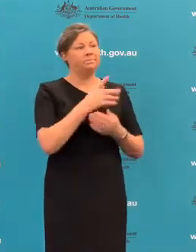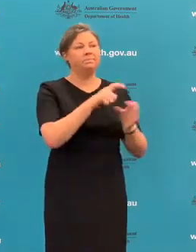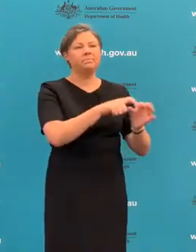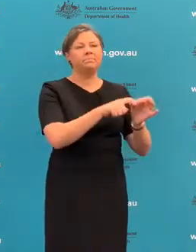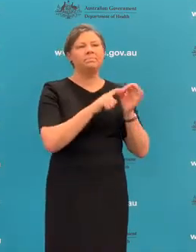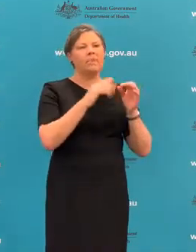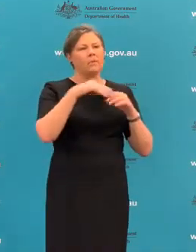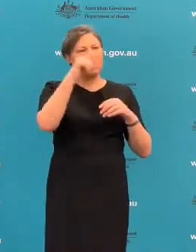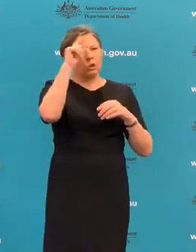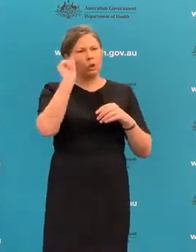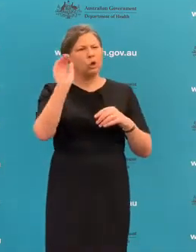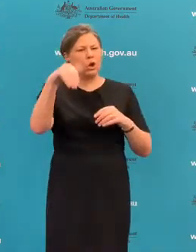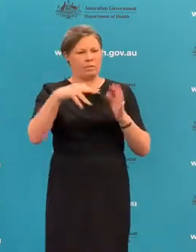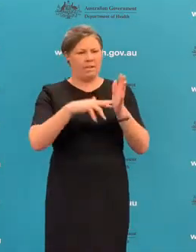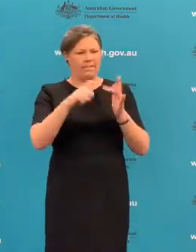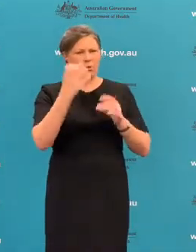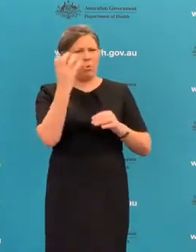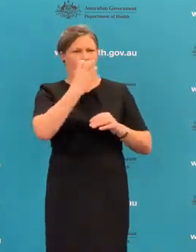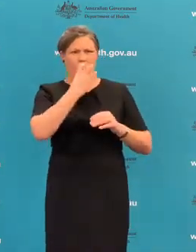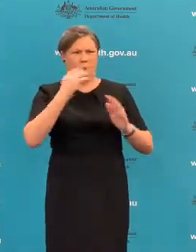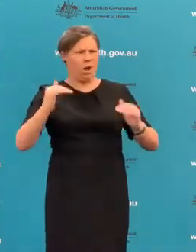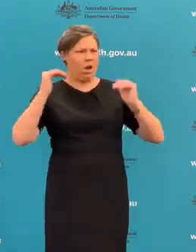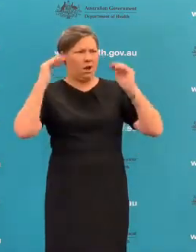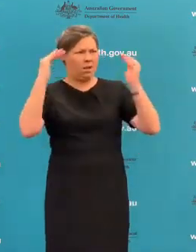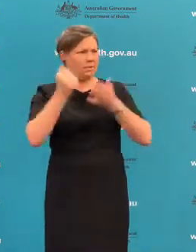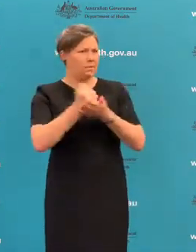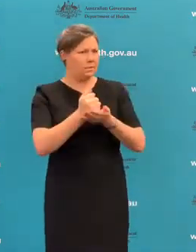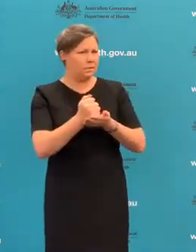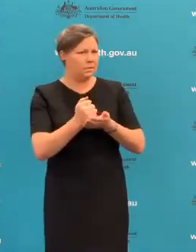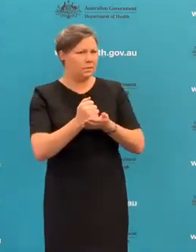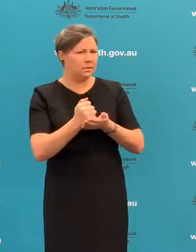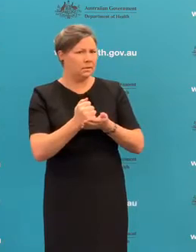and Victoria, can you put any figure on the amount of people that